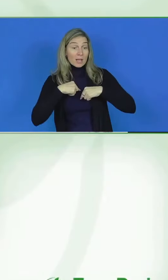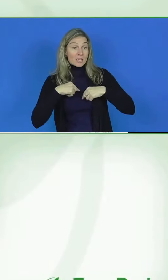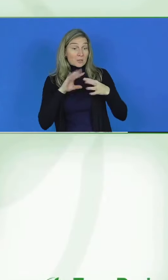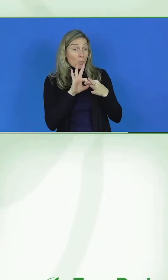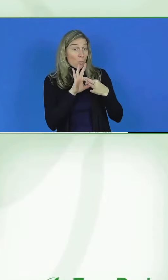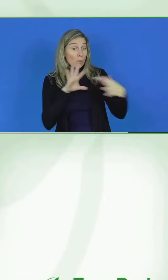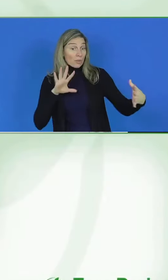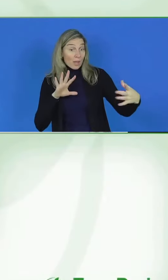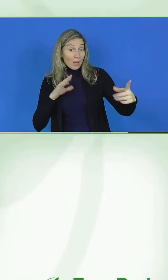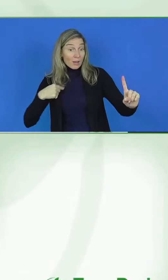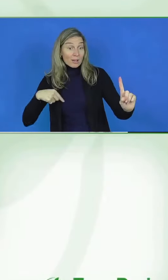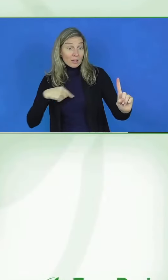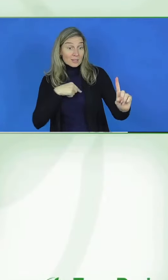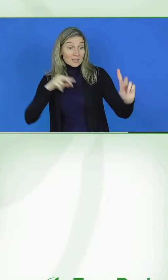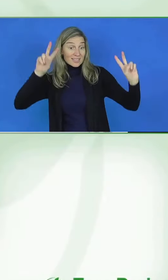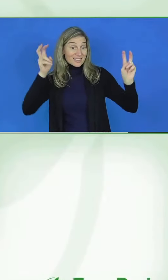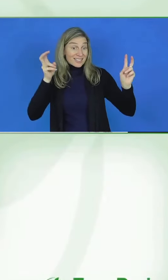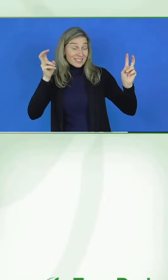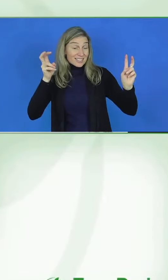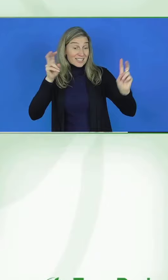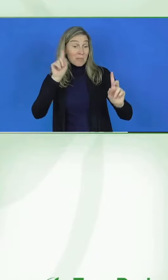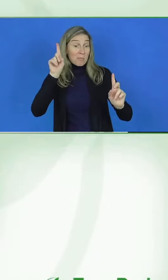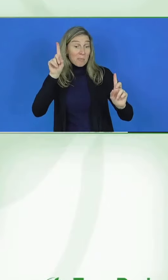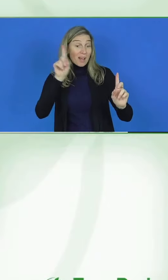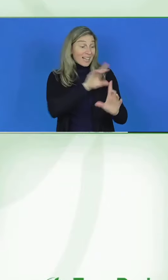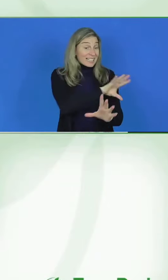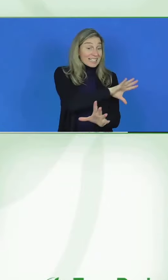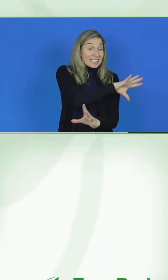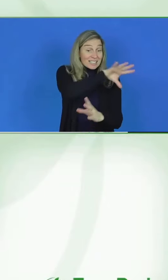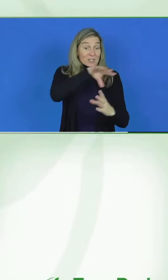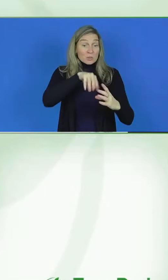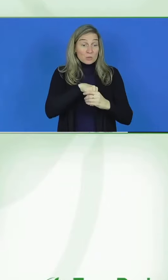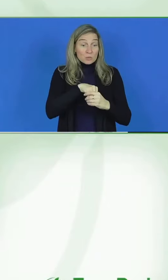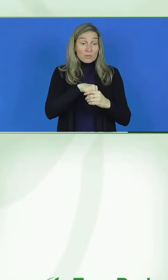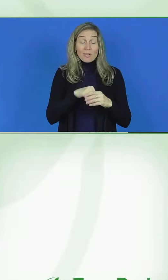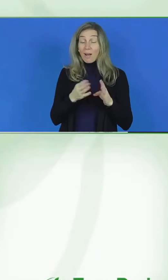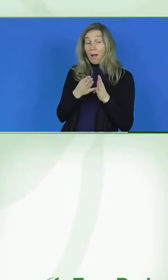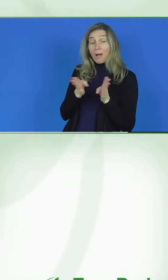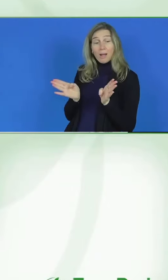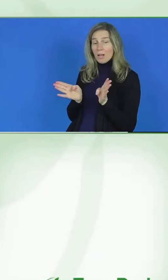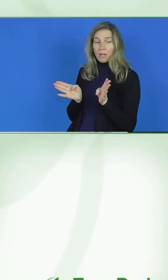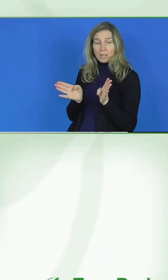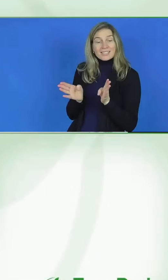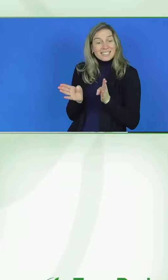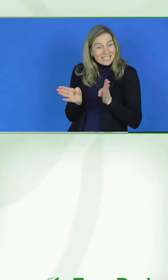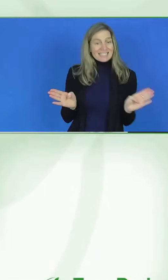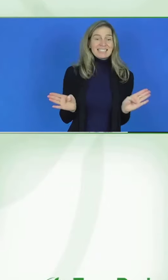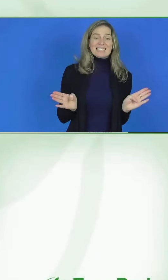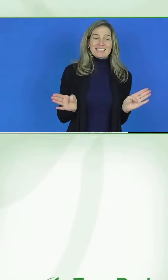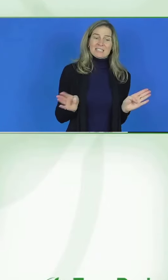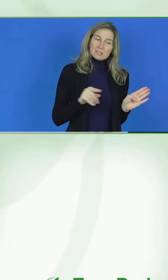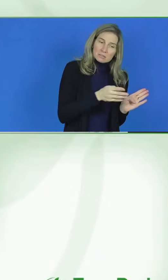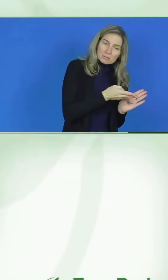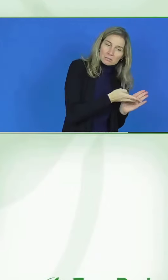And leadership. How to really listen to people who have intellectual disabilities in leadership roles.